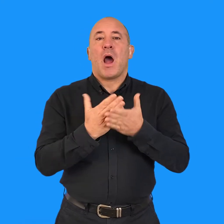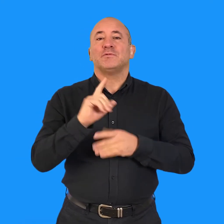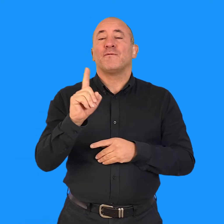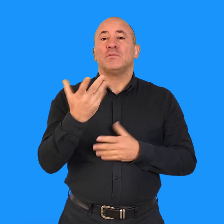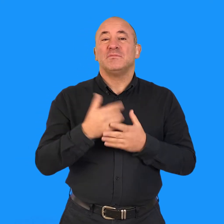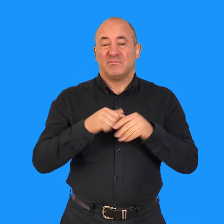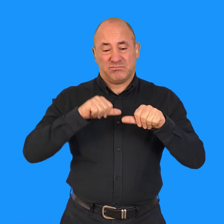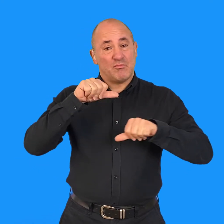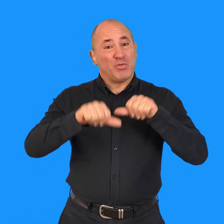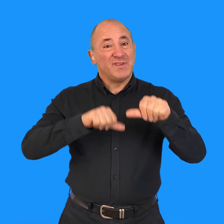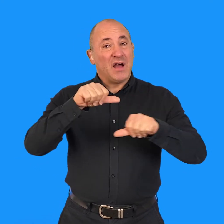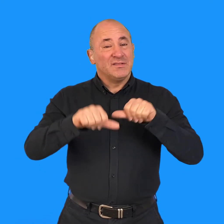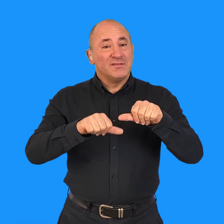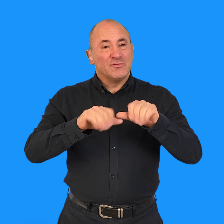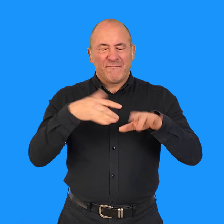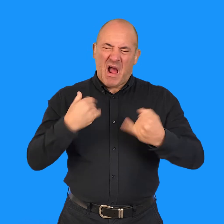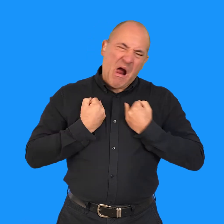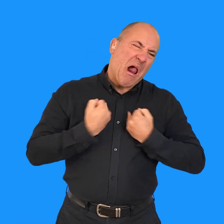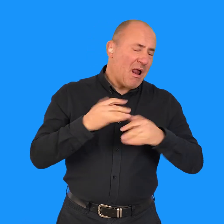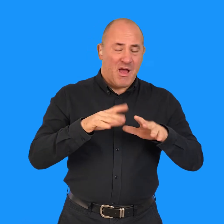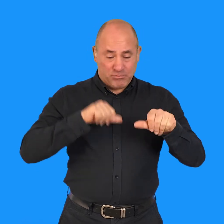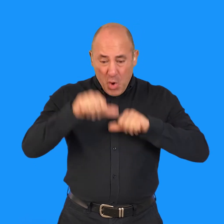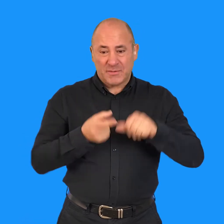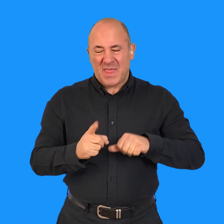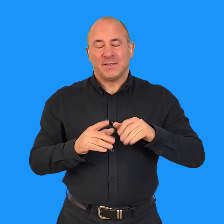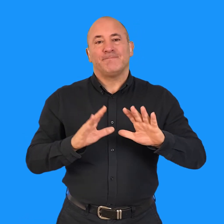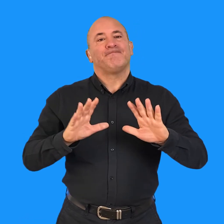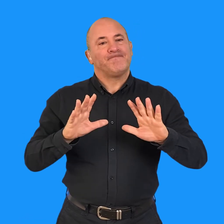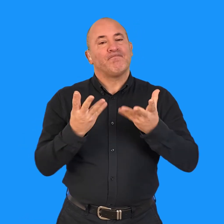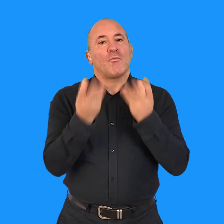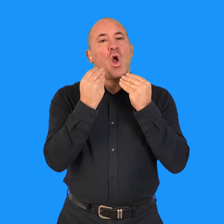And just to maybe allow that as part of the process.